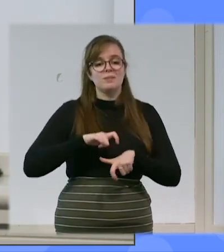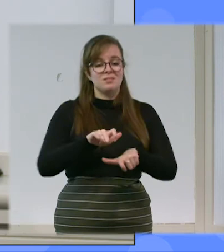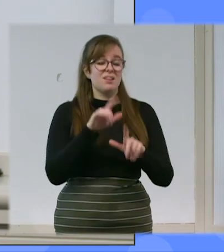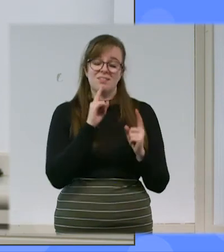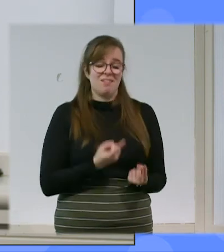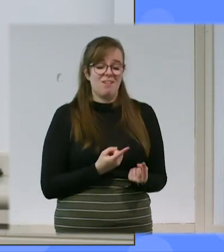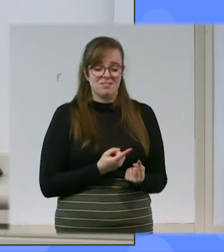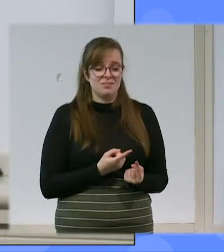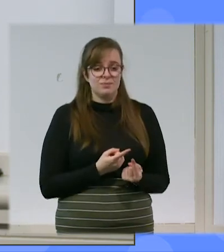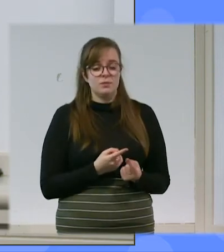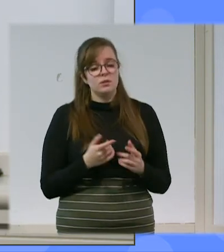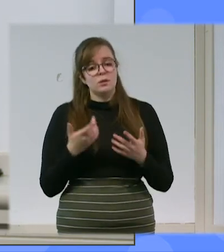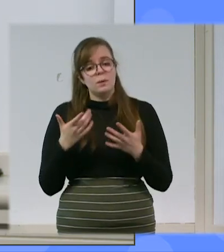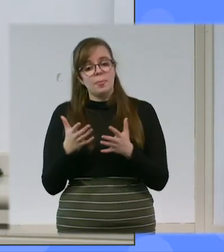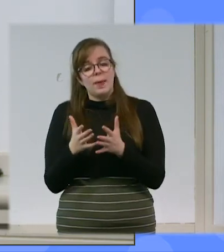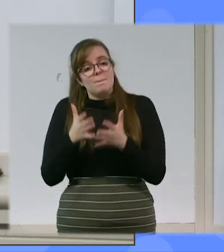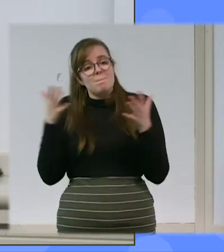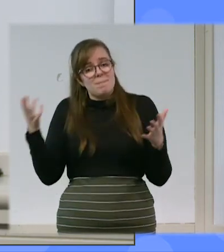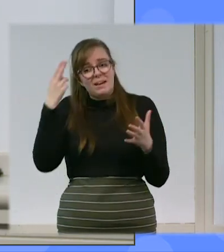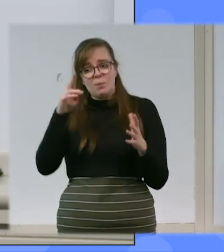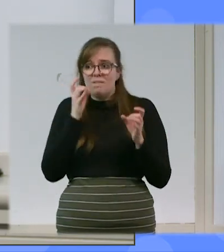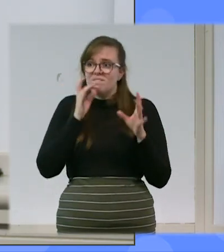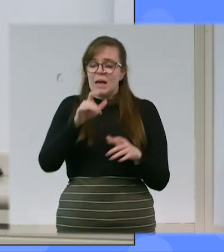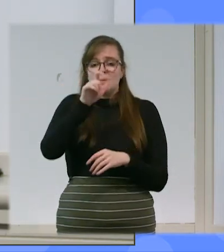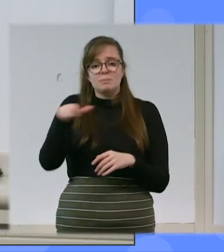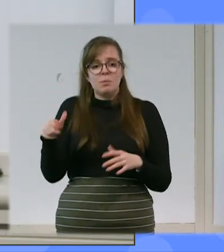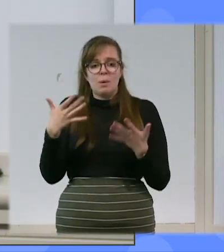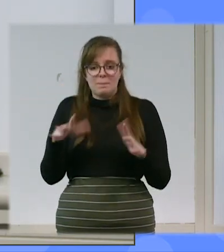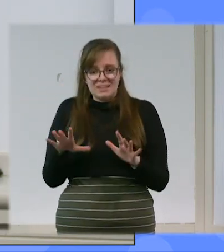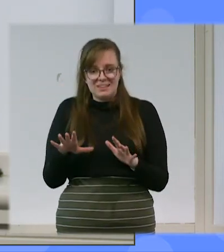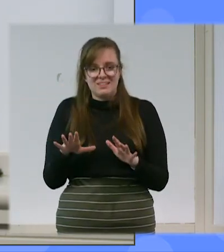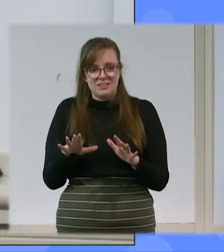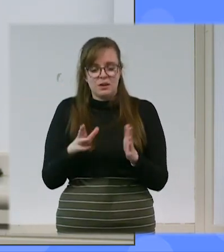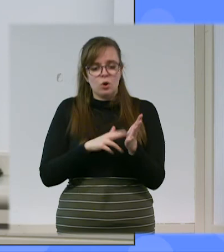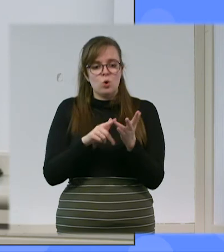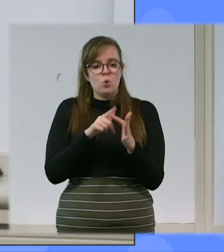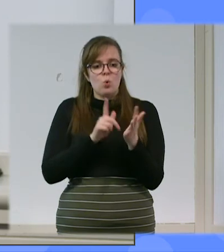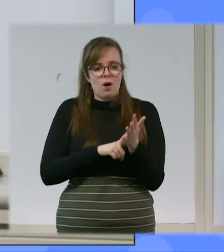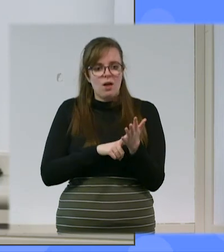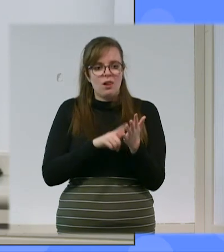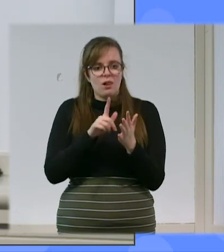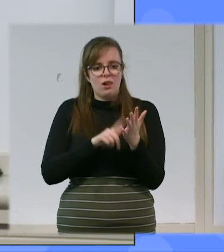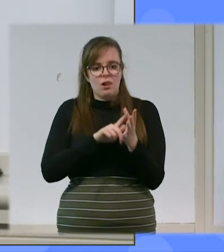big names have been saying this a Nobel laureate Joseph Stiglitz the OECD even